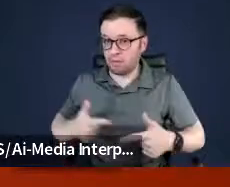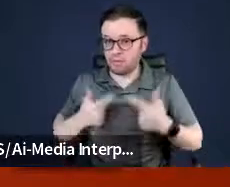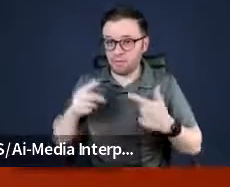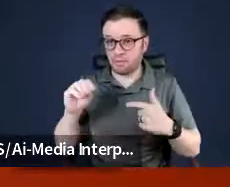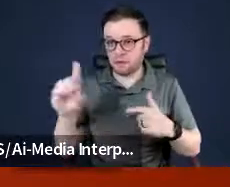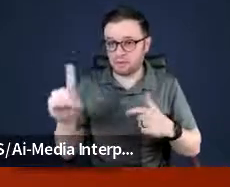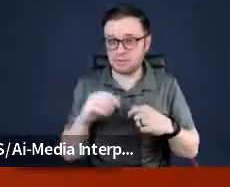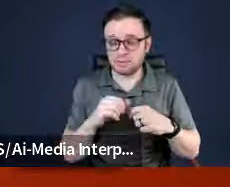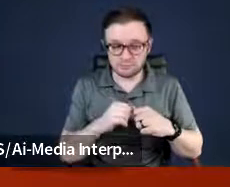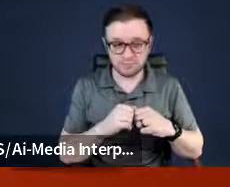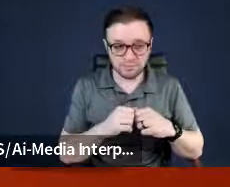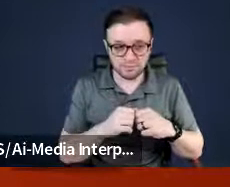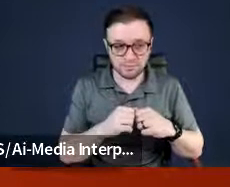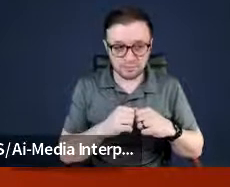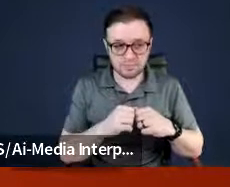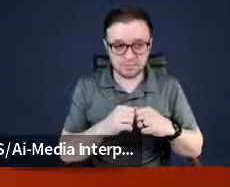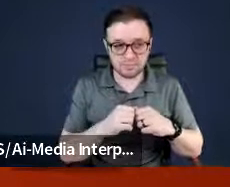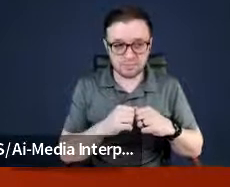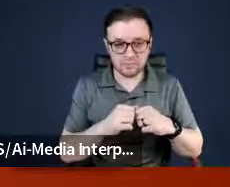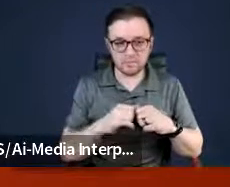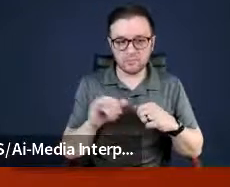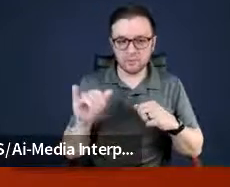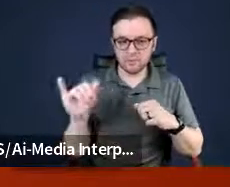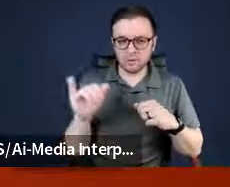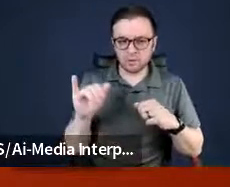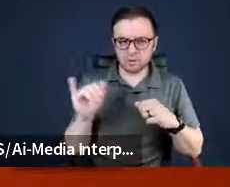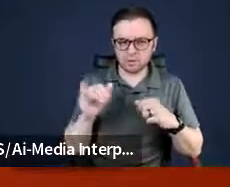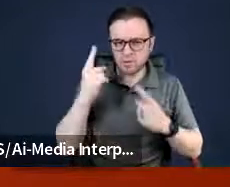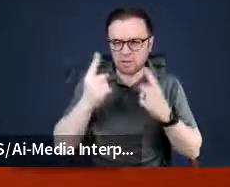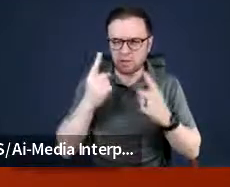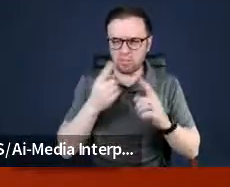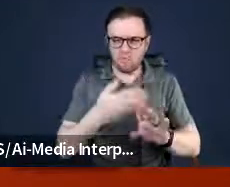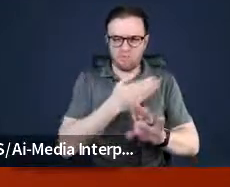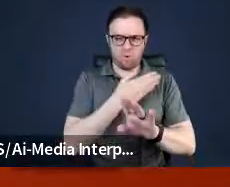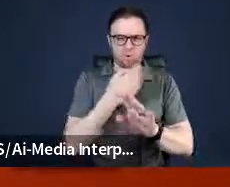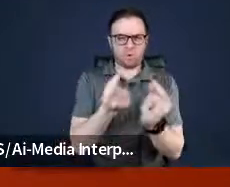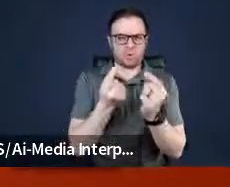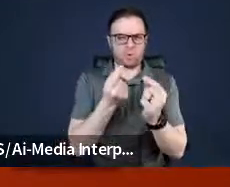the IT solution is accessible for all Marylanders.